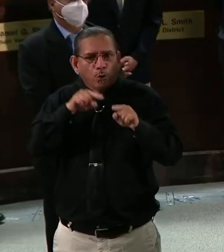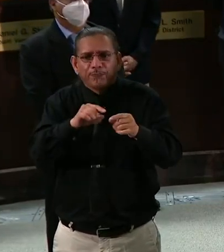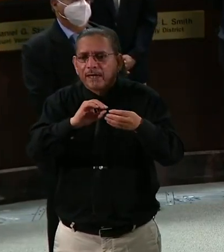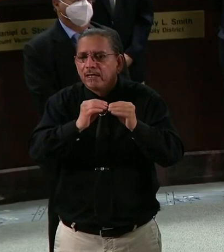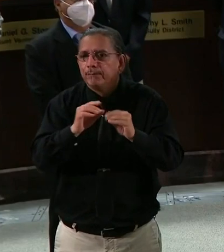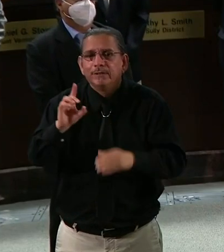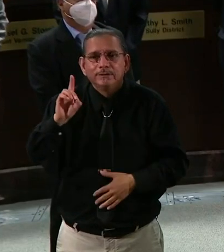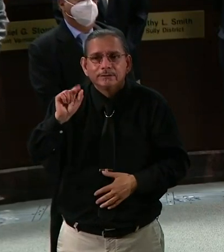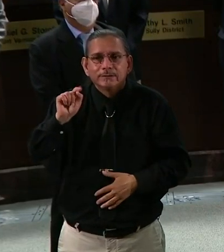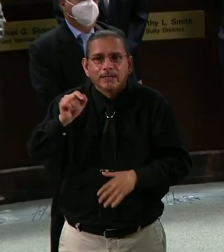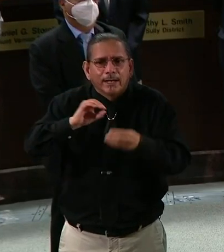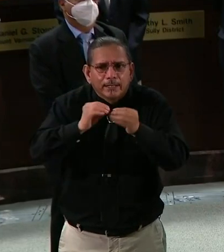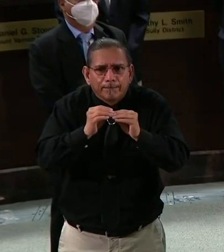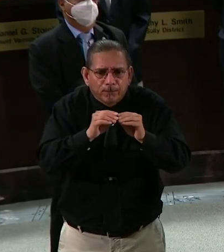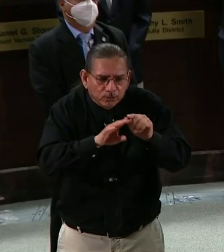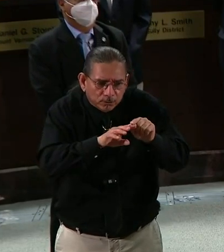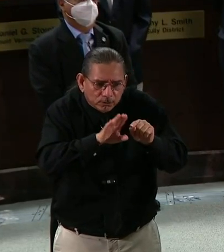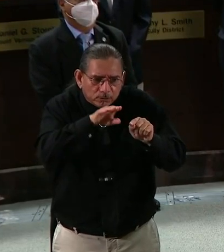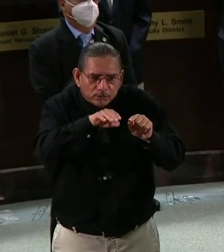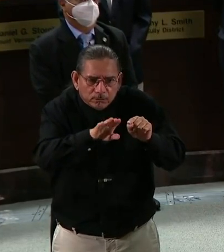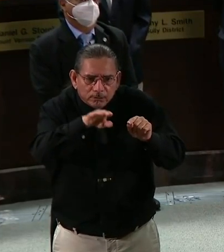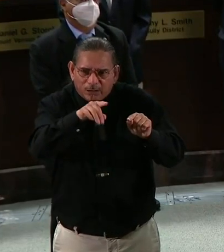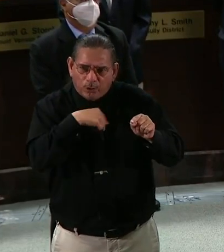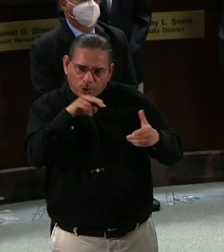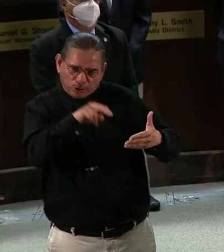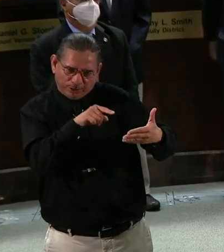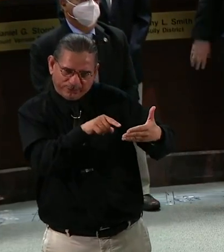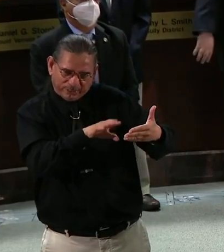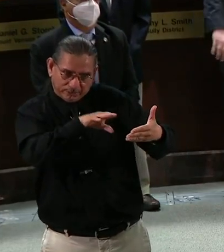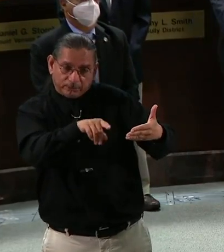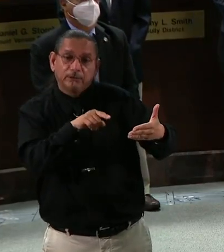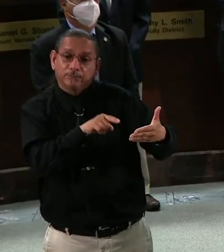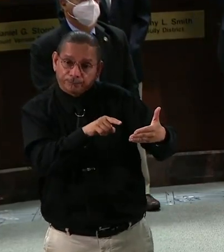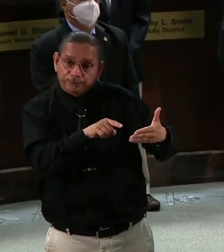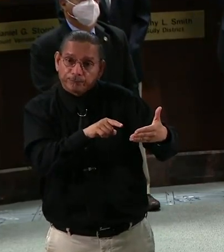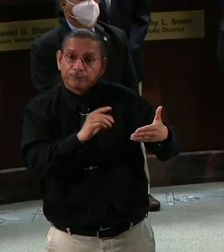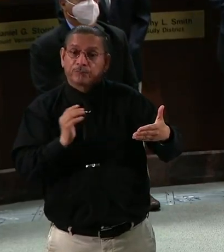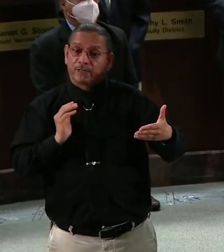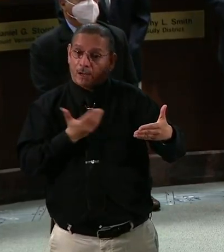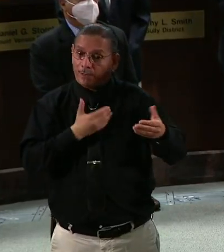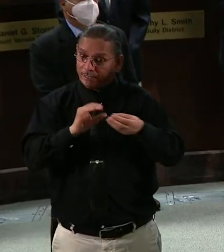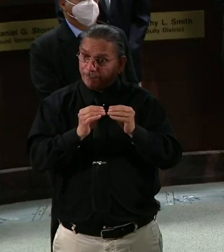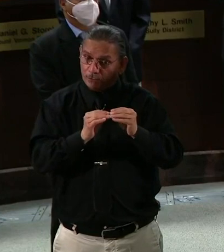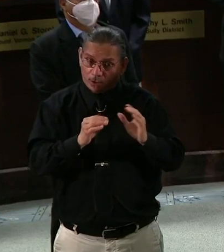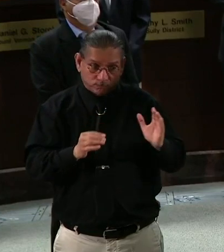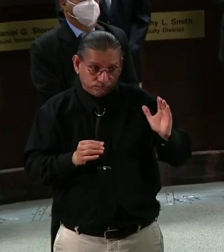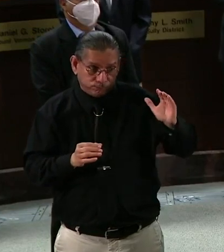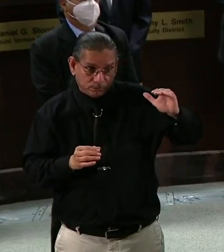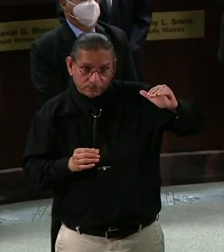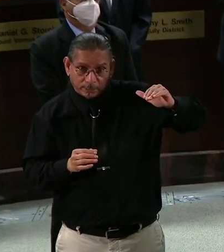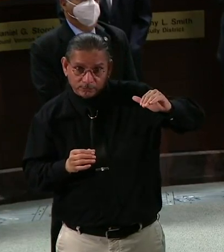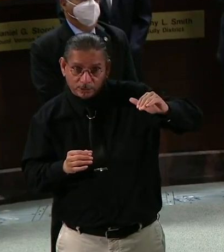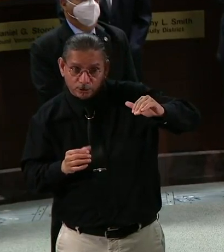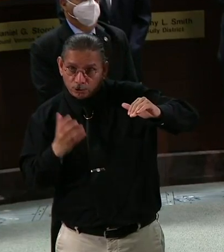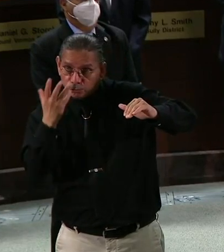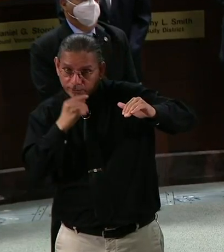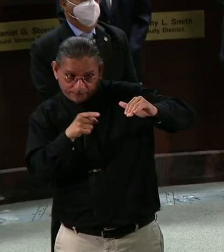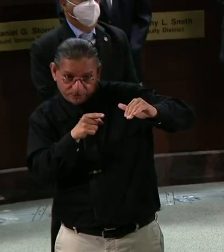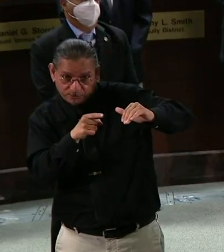A BIT TOUGH BUT WE ALSO. LOOK AT THE DATA- AT WE STAND HERE